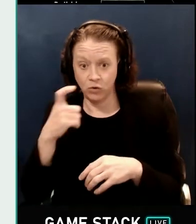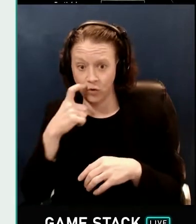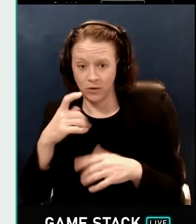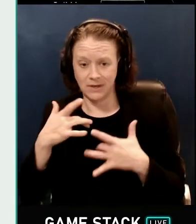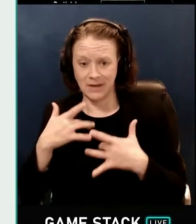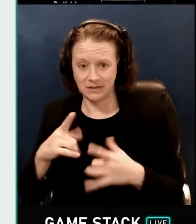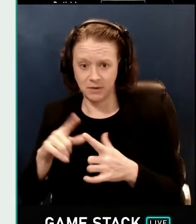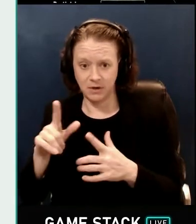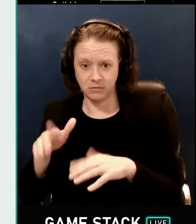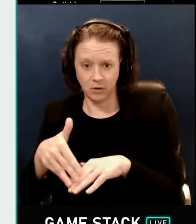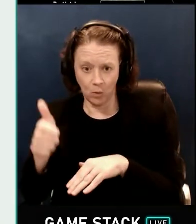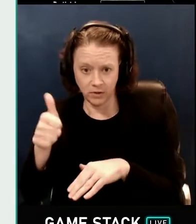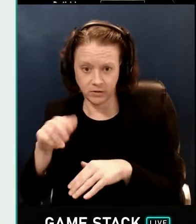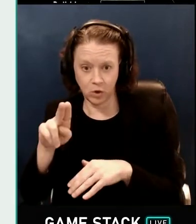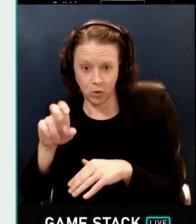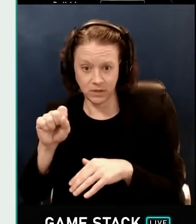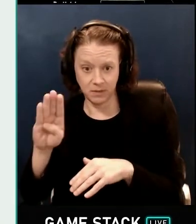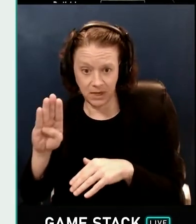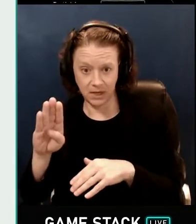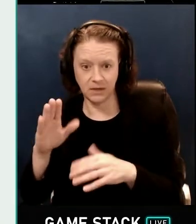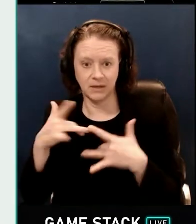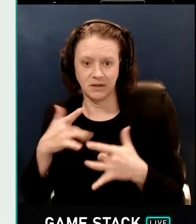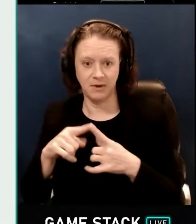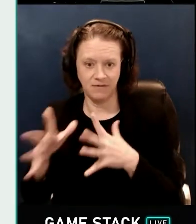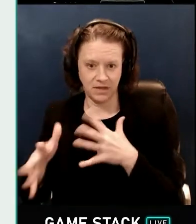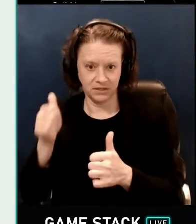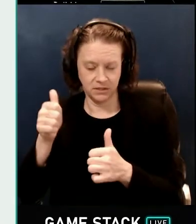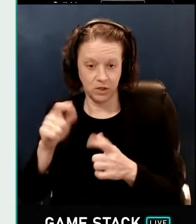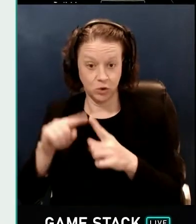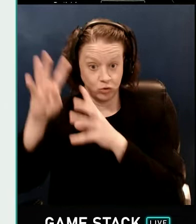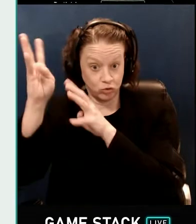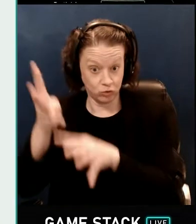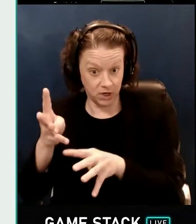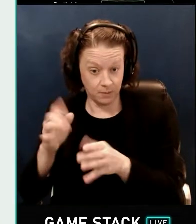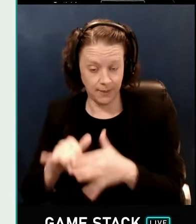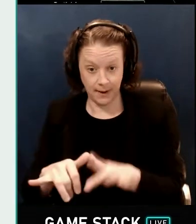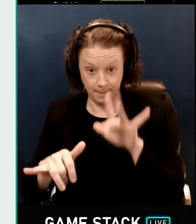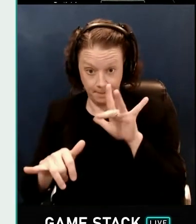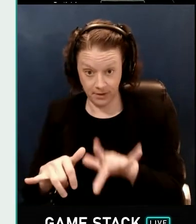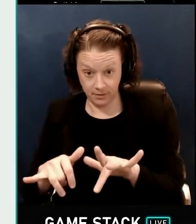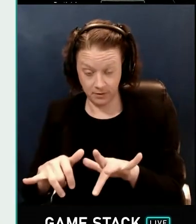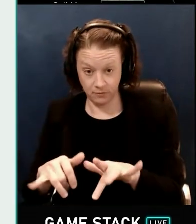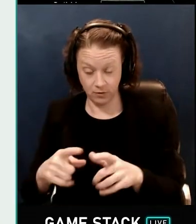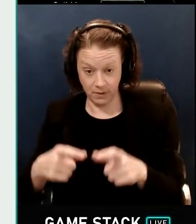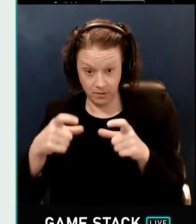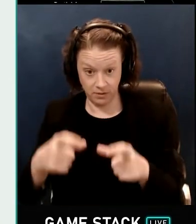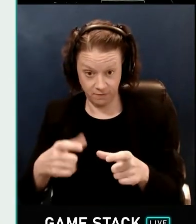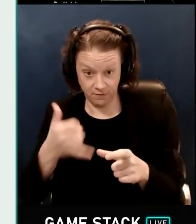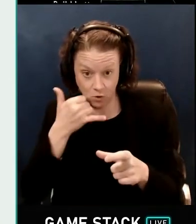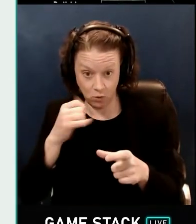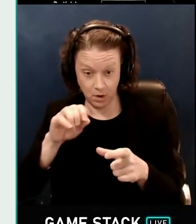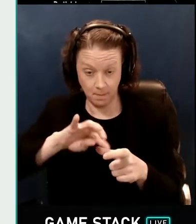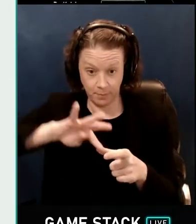and then in order to stream it, that button press has to get sent from the device to the Xbox.